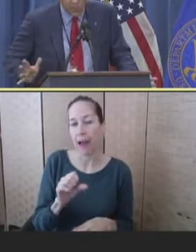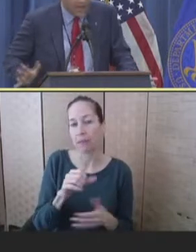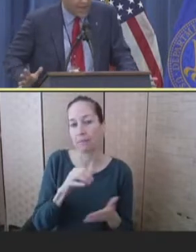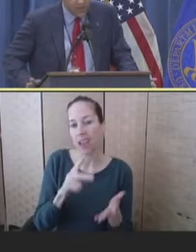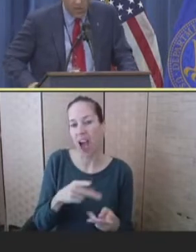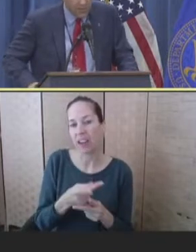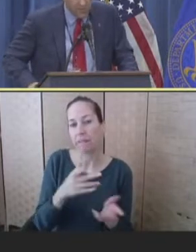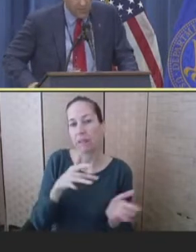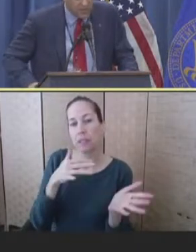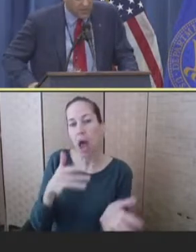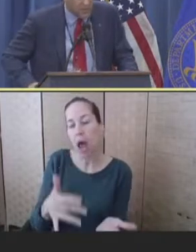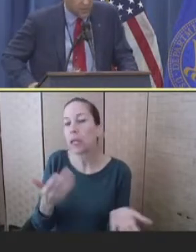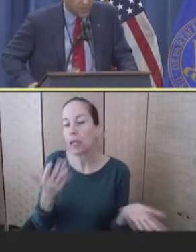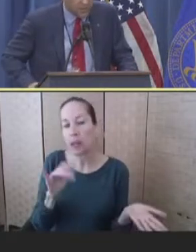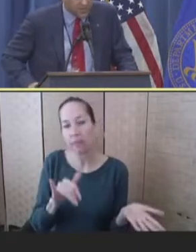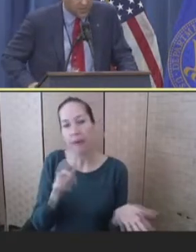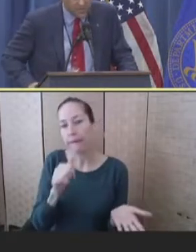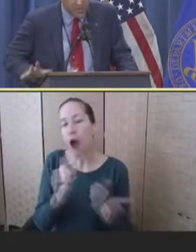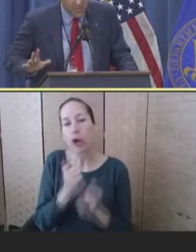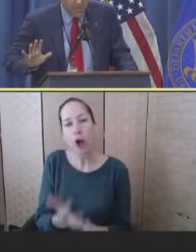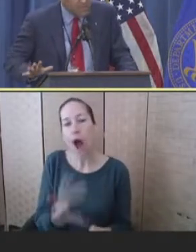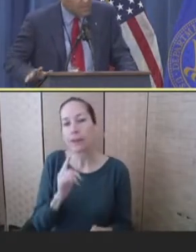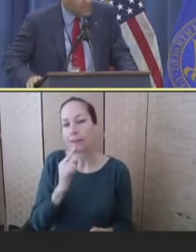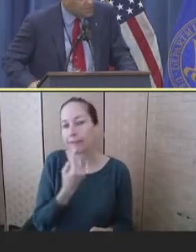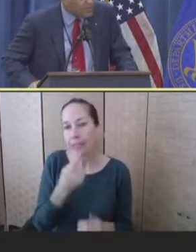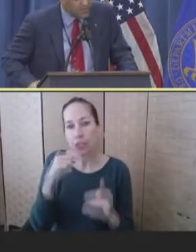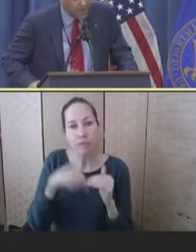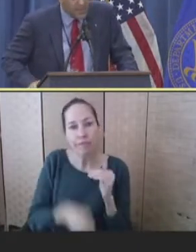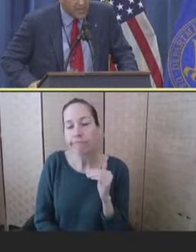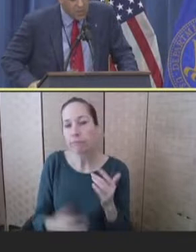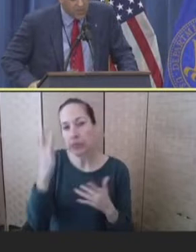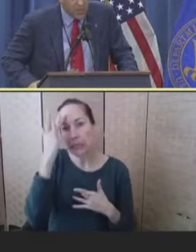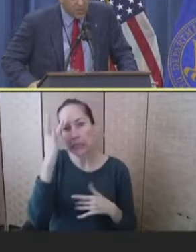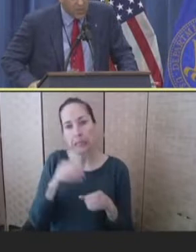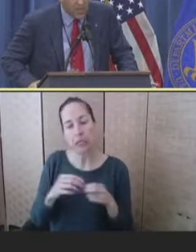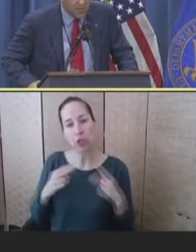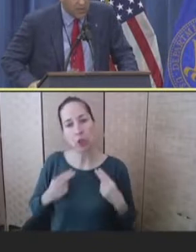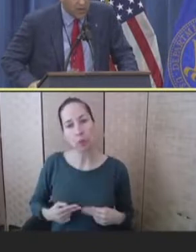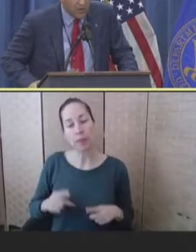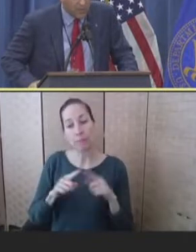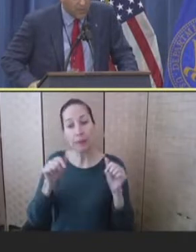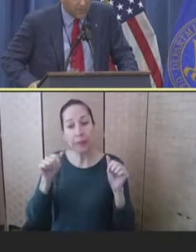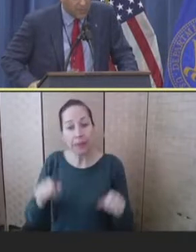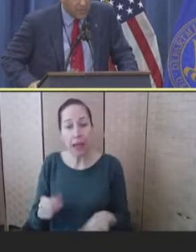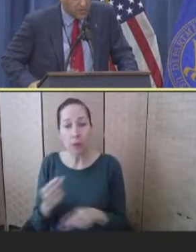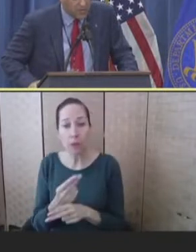not cause severe disease or significant disease in humans, but could be used as a marker of breadth of protection.